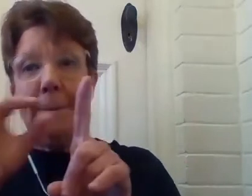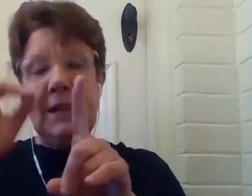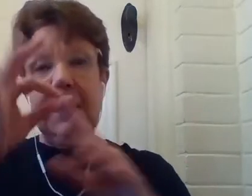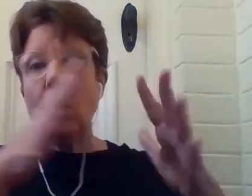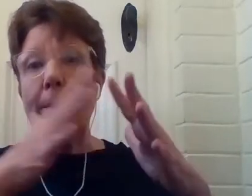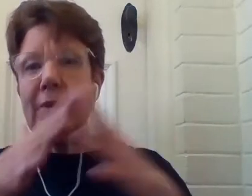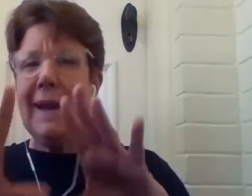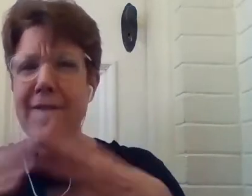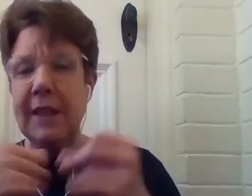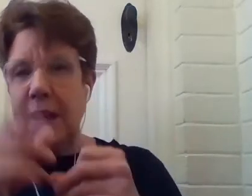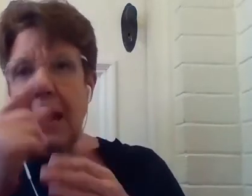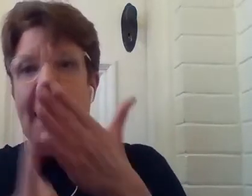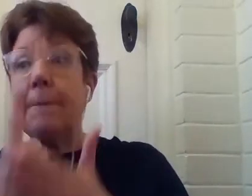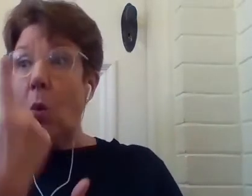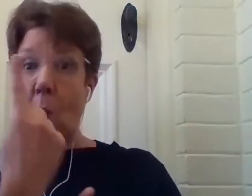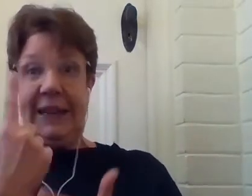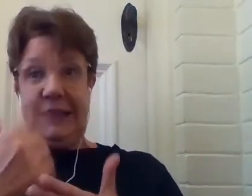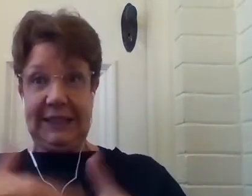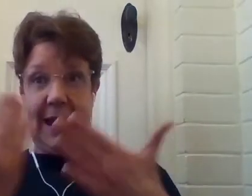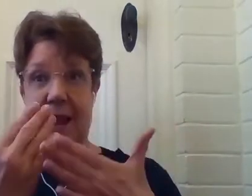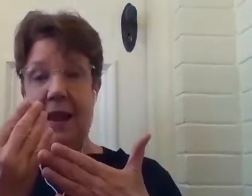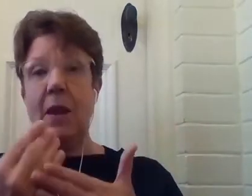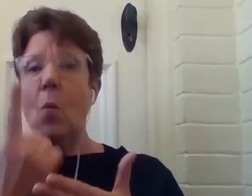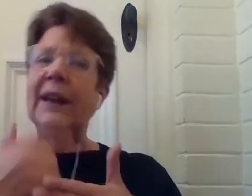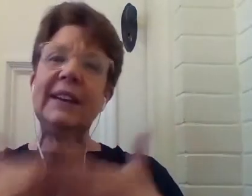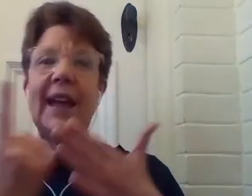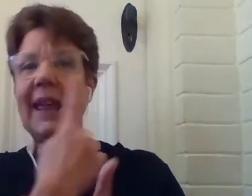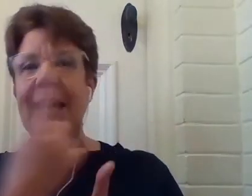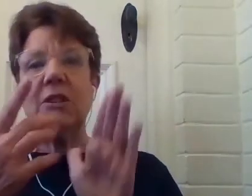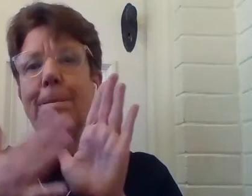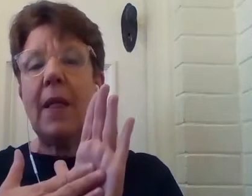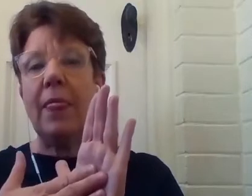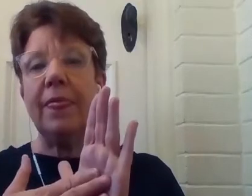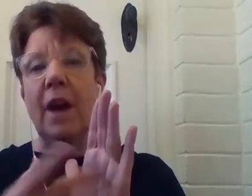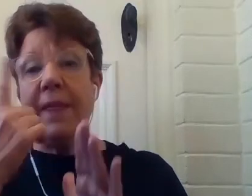be done on a day and one day a month will be more than enough